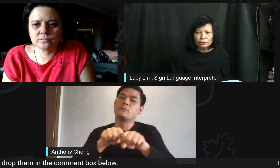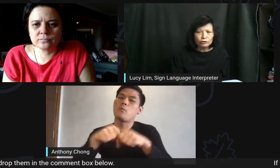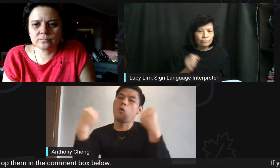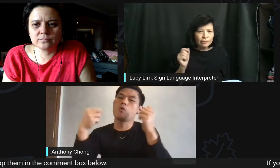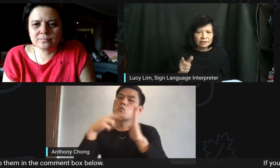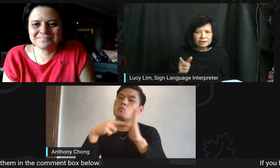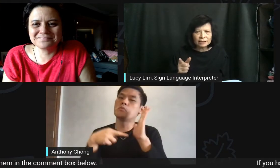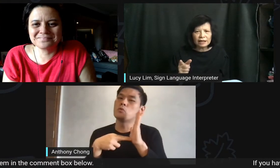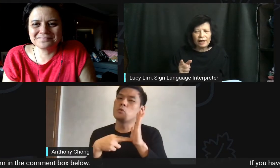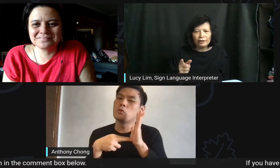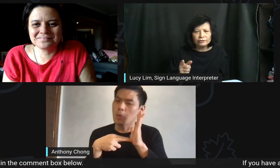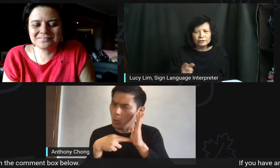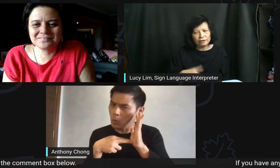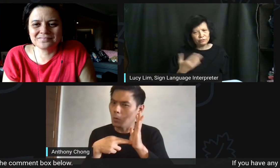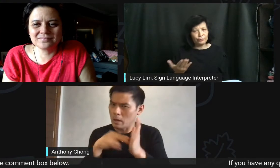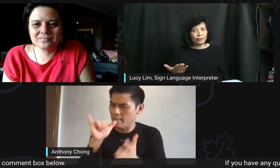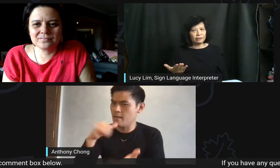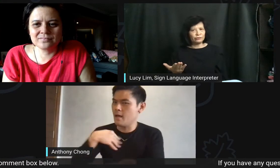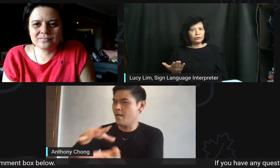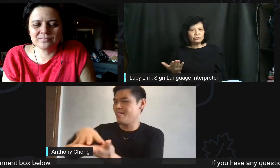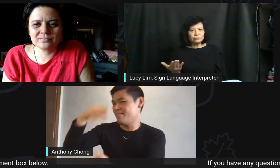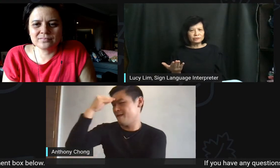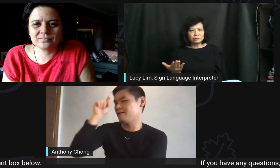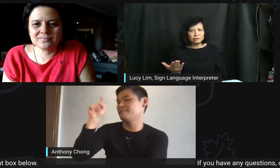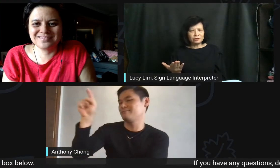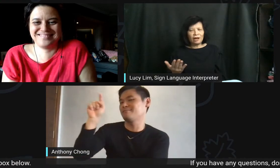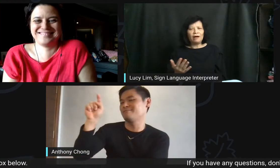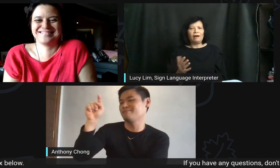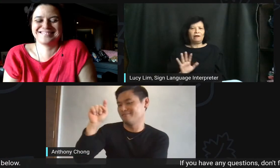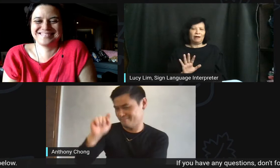So you miss the count, you break the rules.